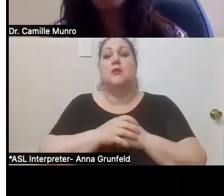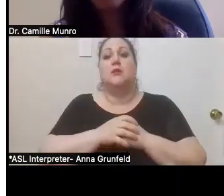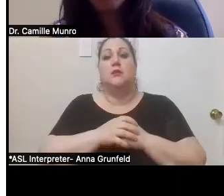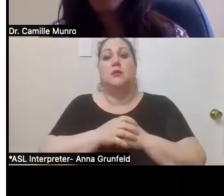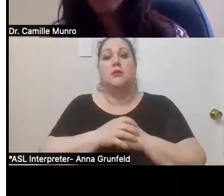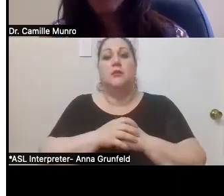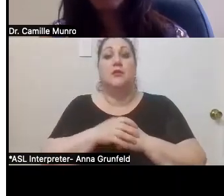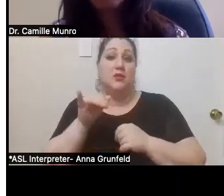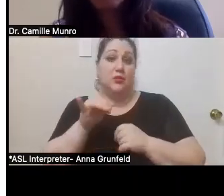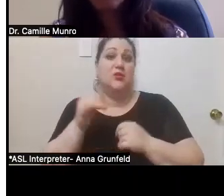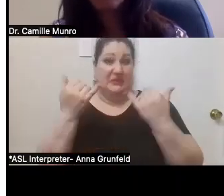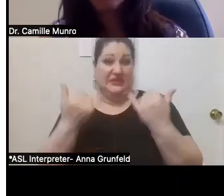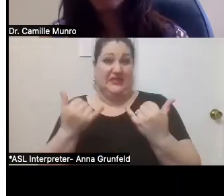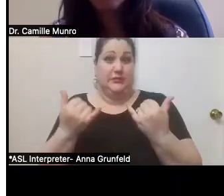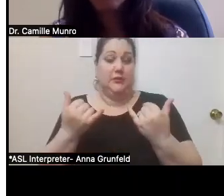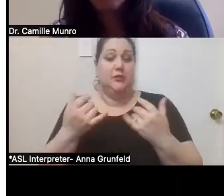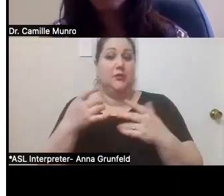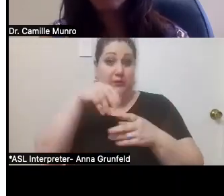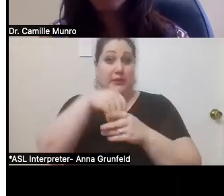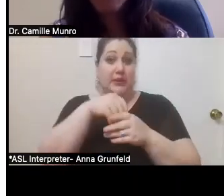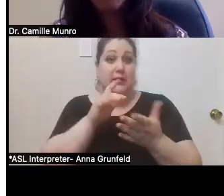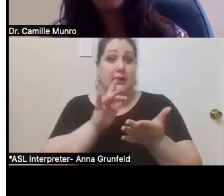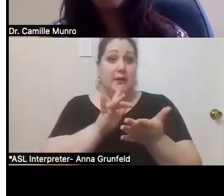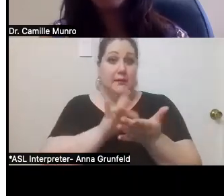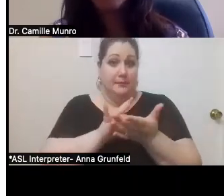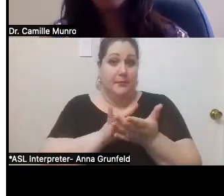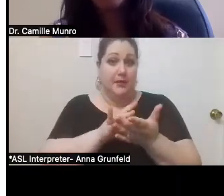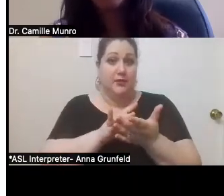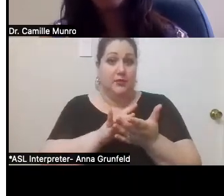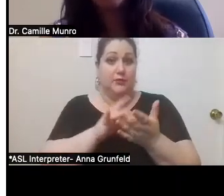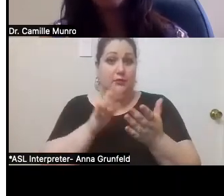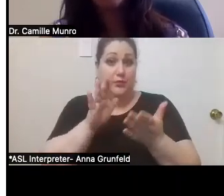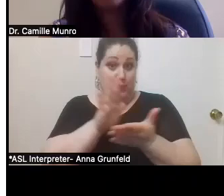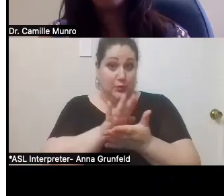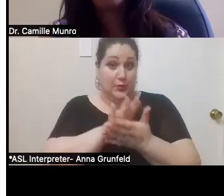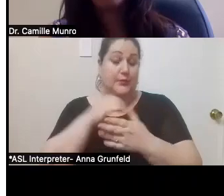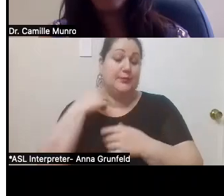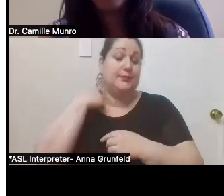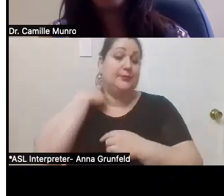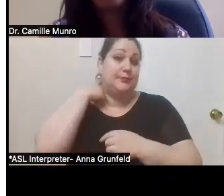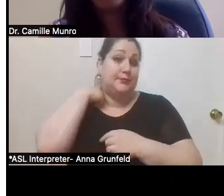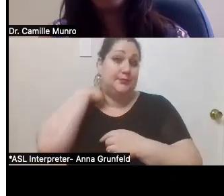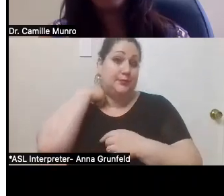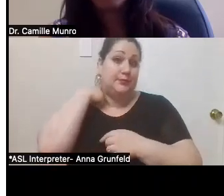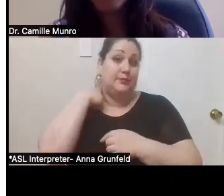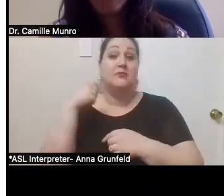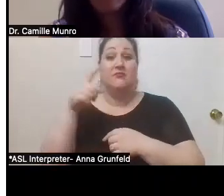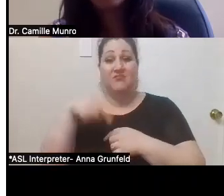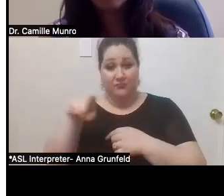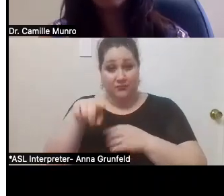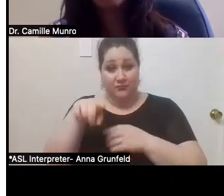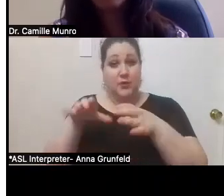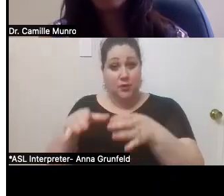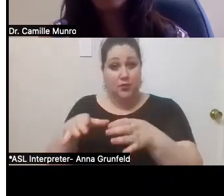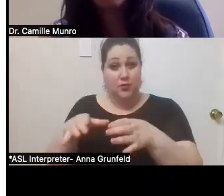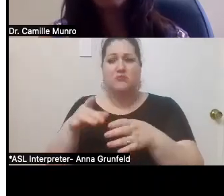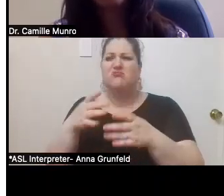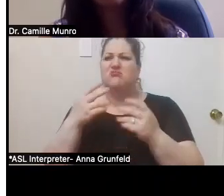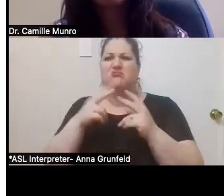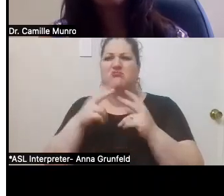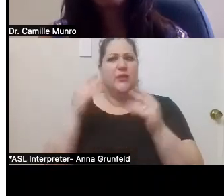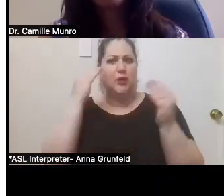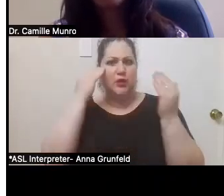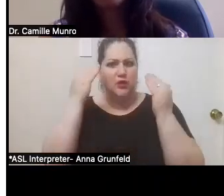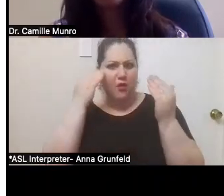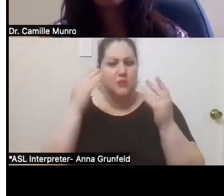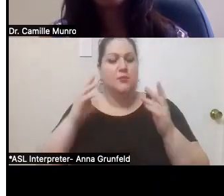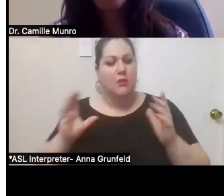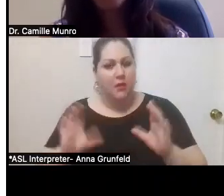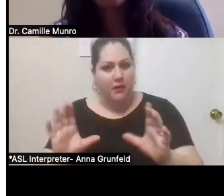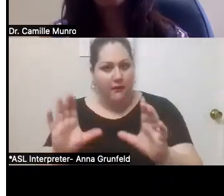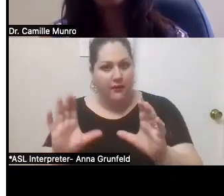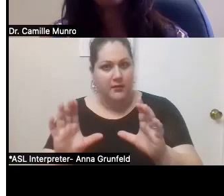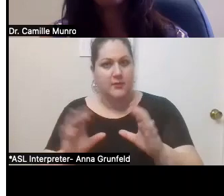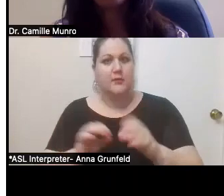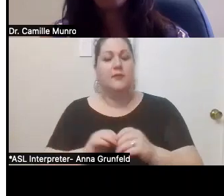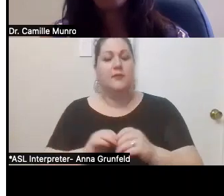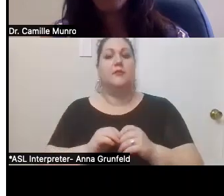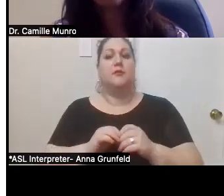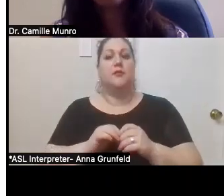And they are very knowledgeable and active in change so that